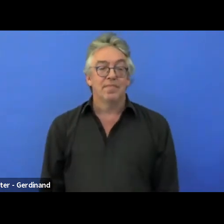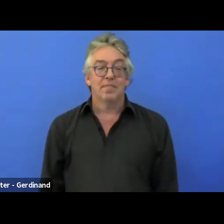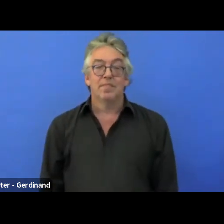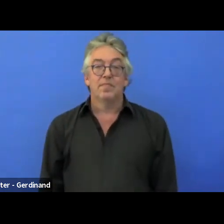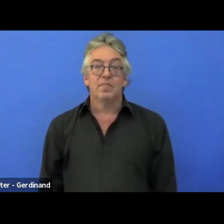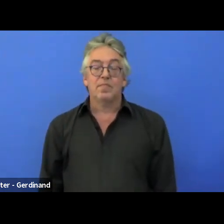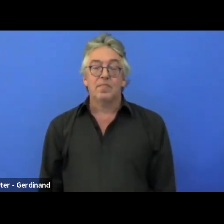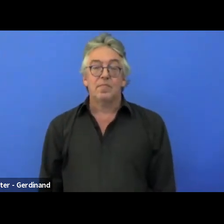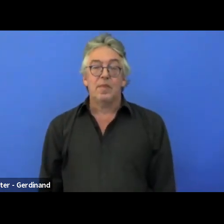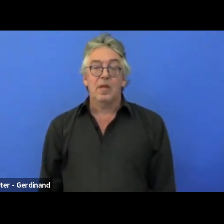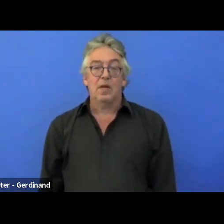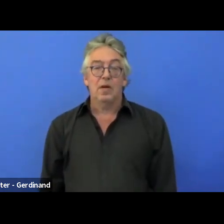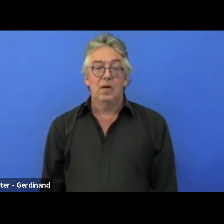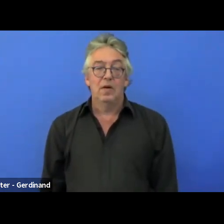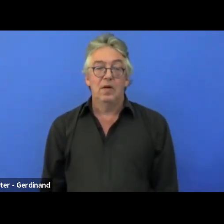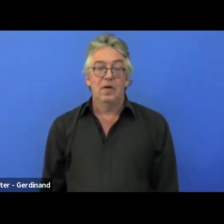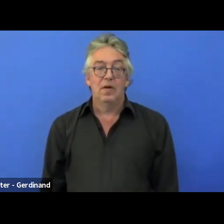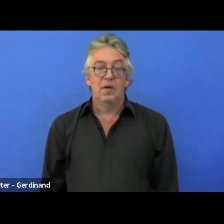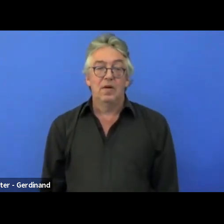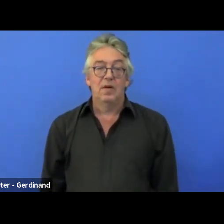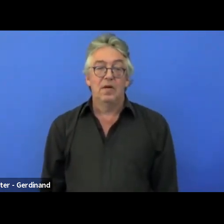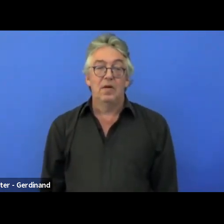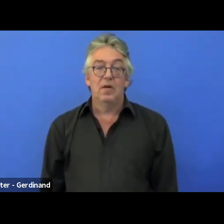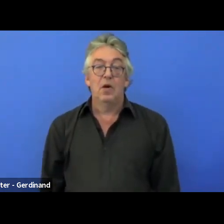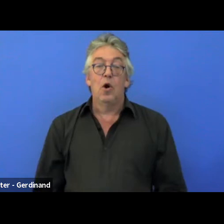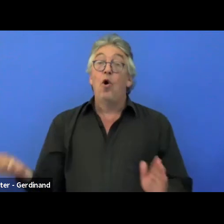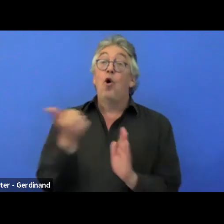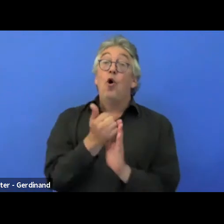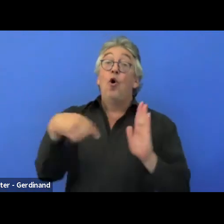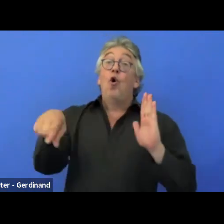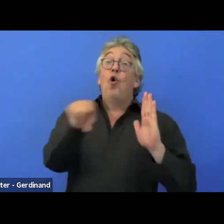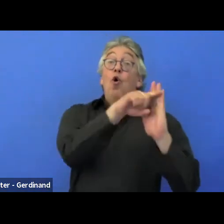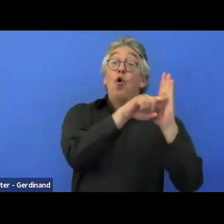All the rules about the standards providing presumption of conformity,